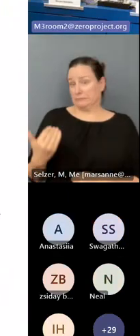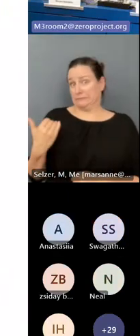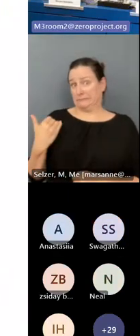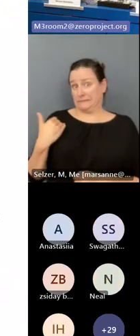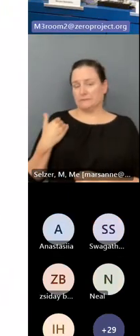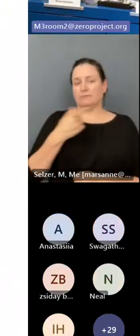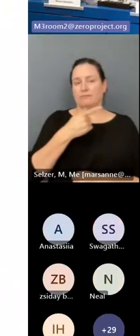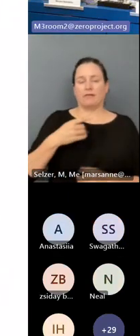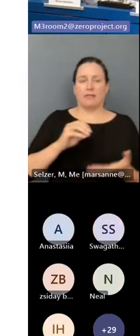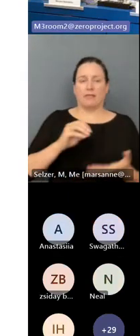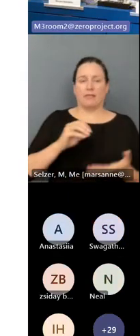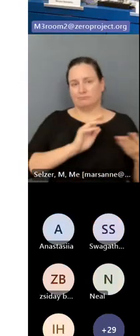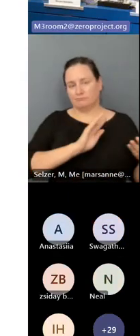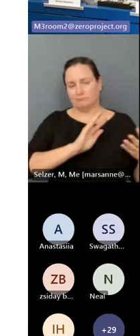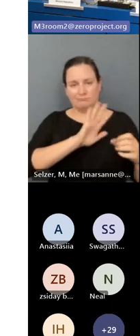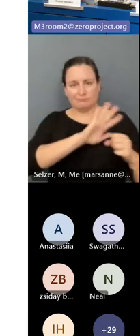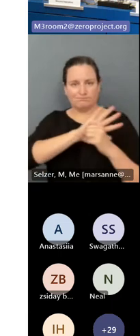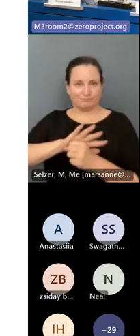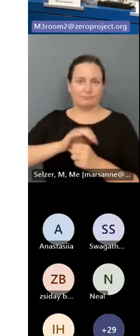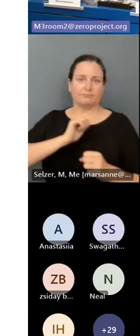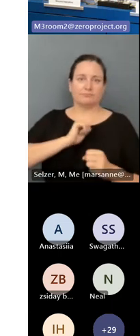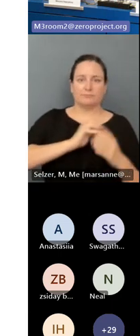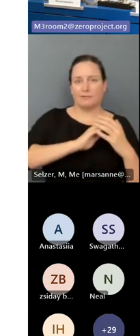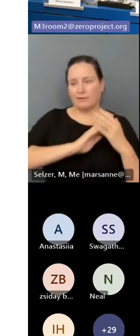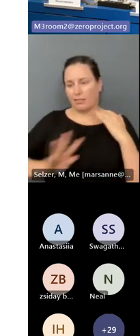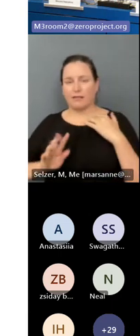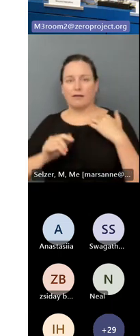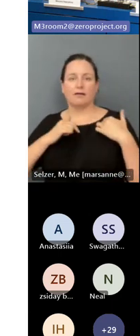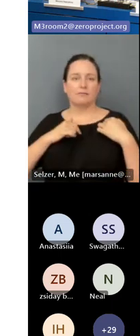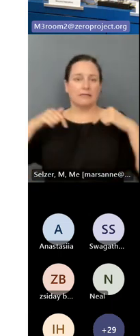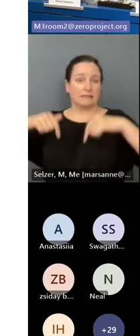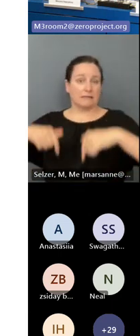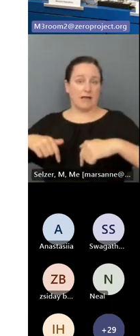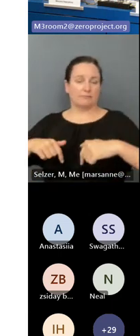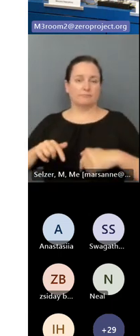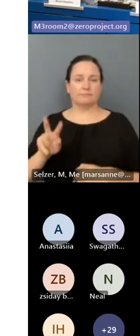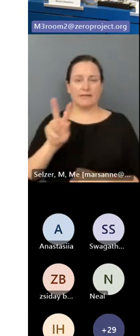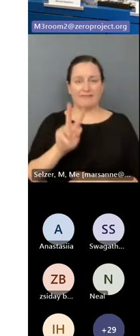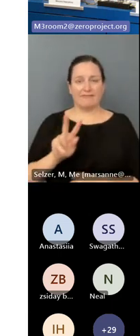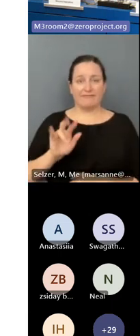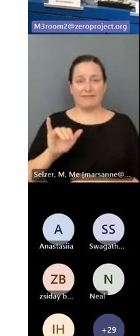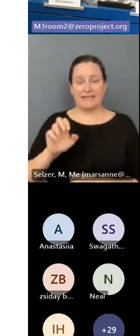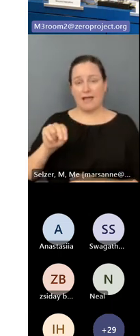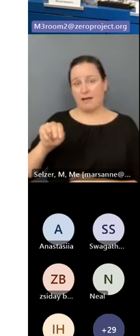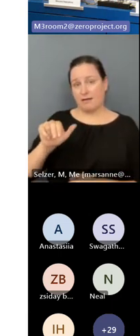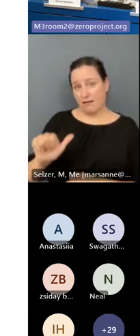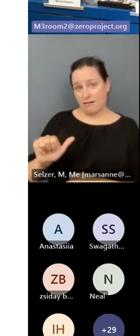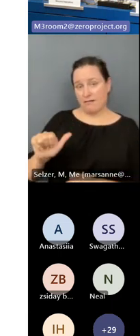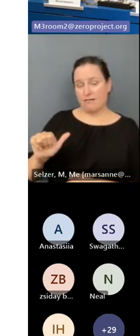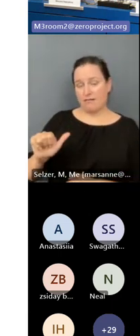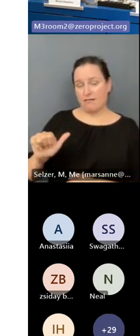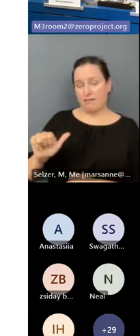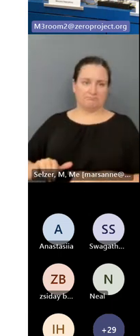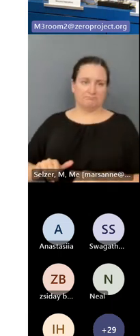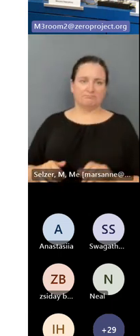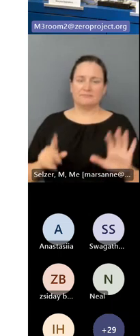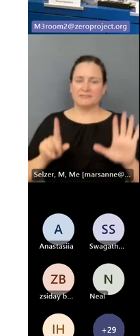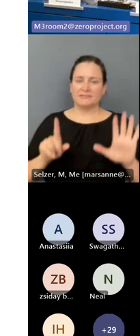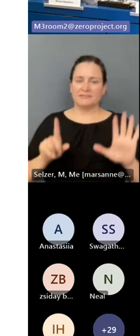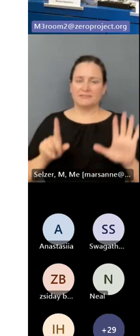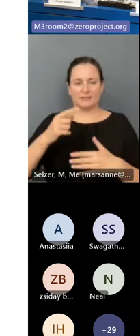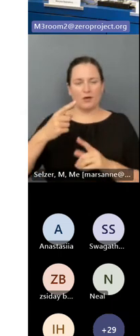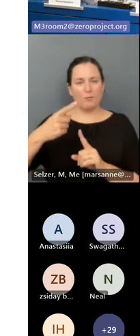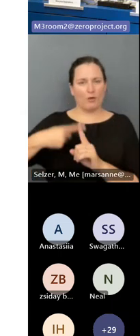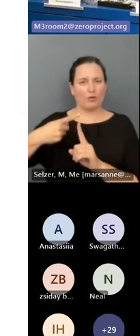and lived for six months in Vienna, I have quite warm memories about Austria and I would